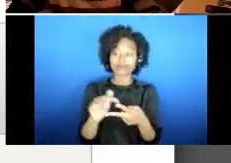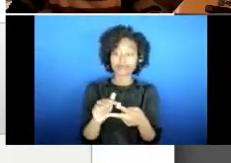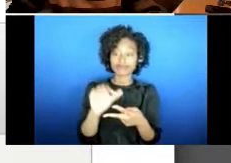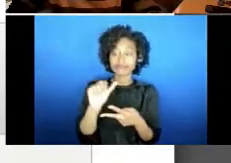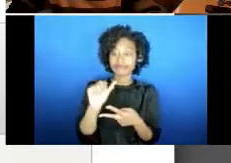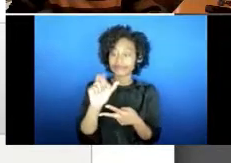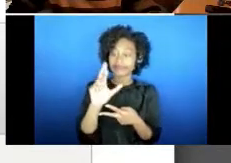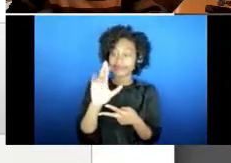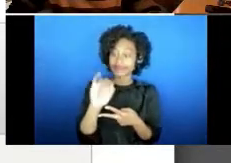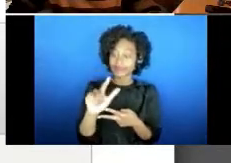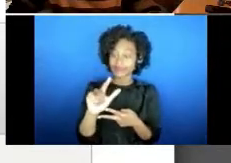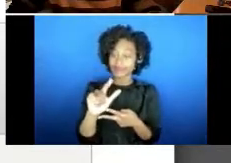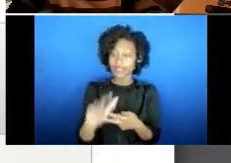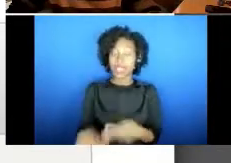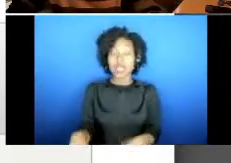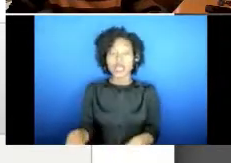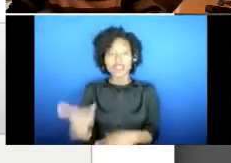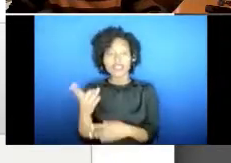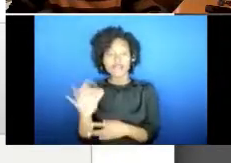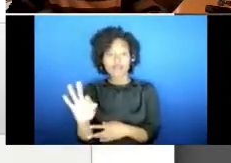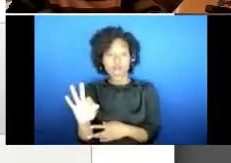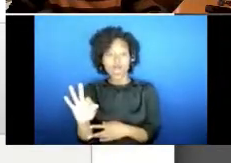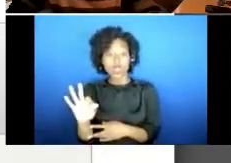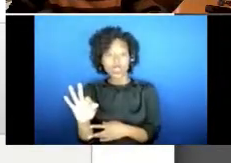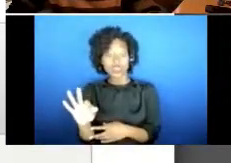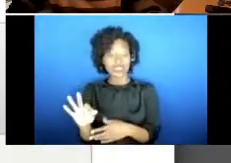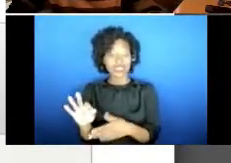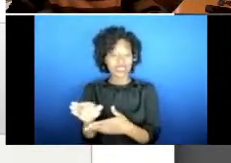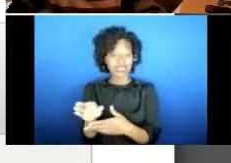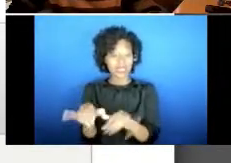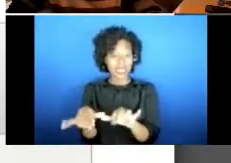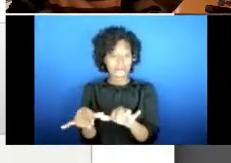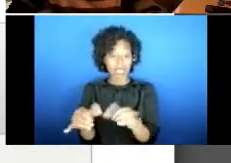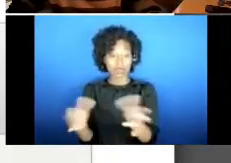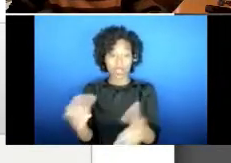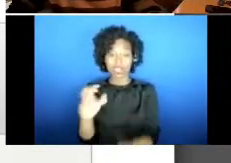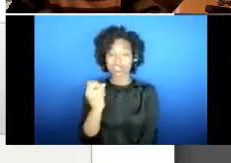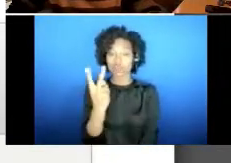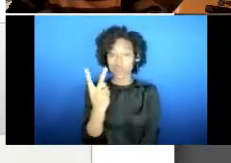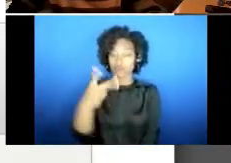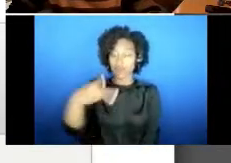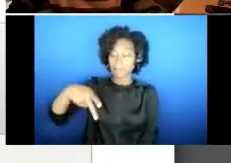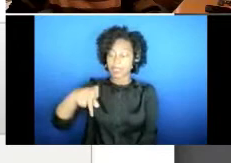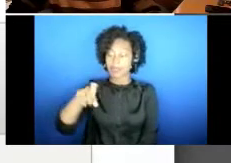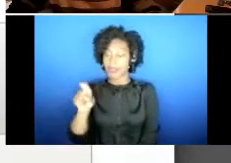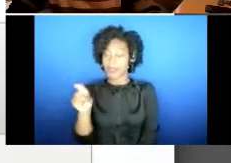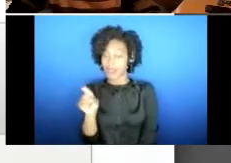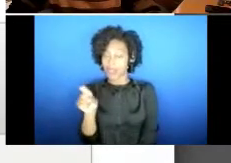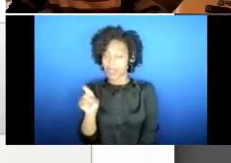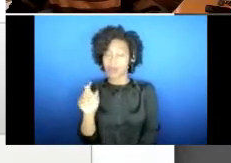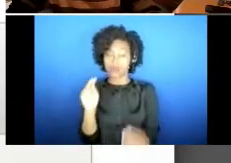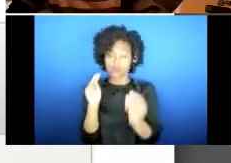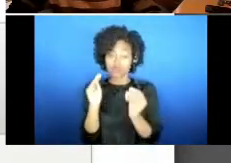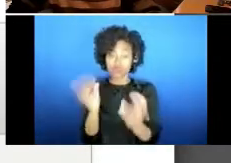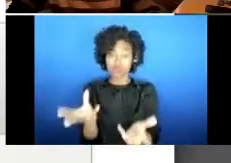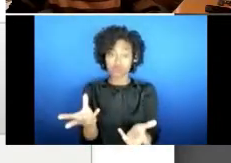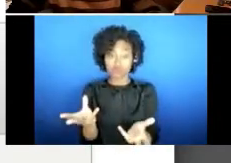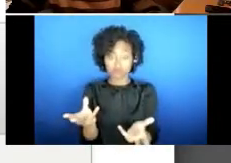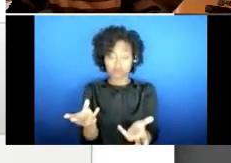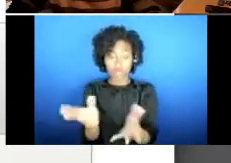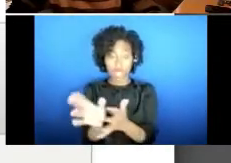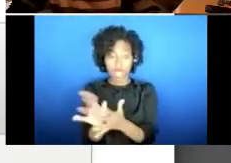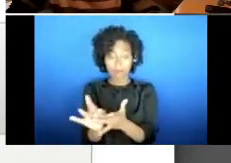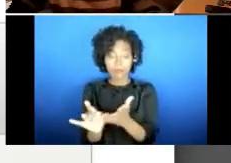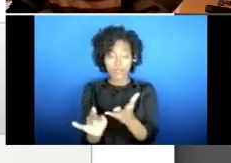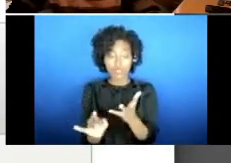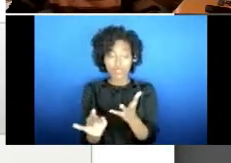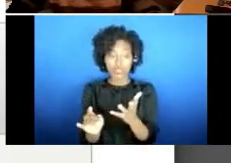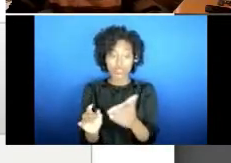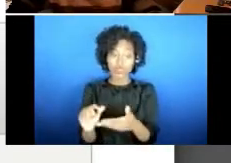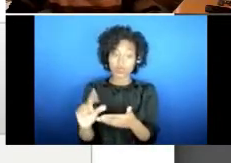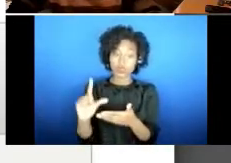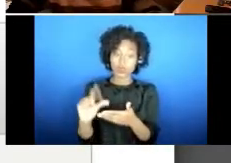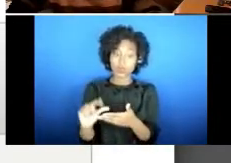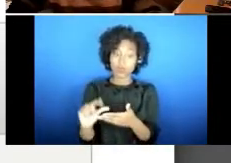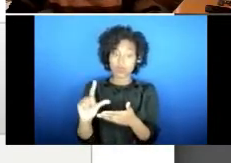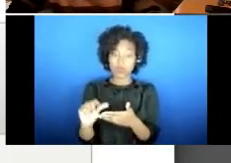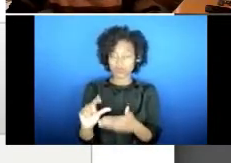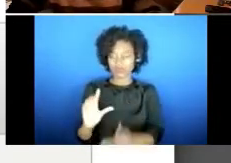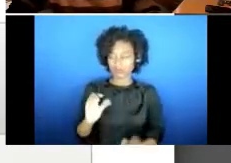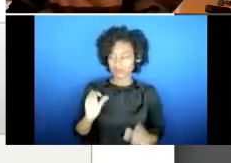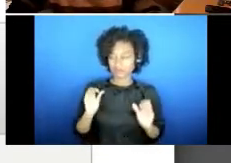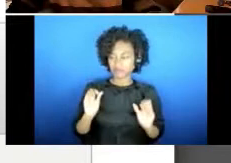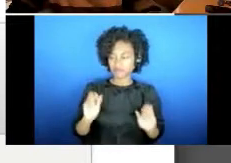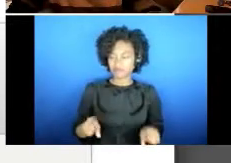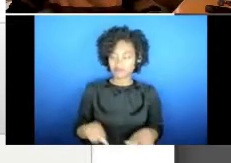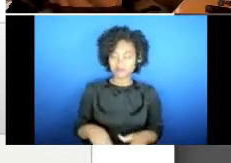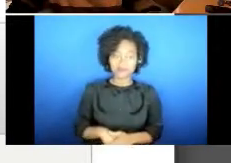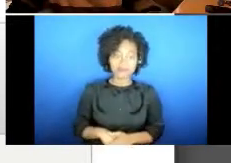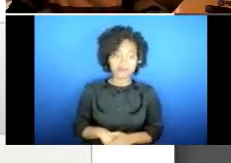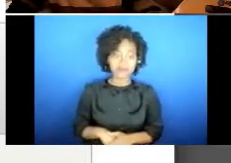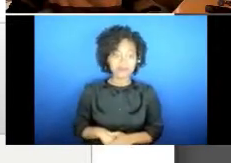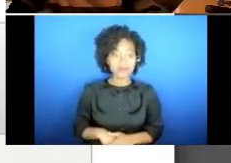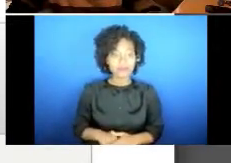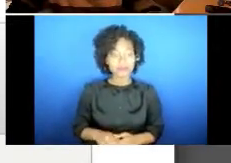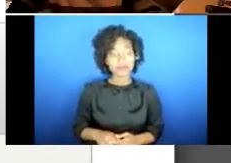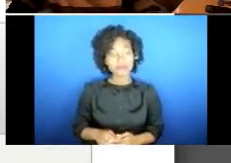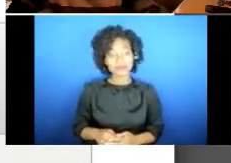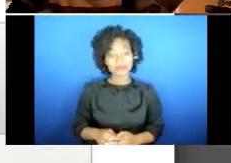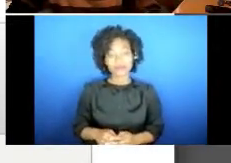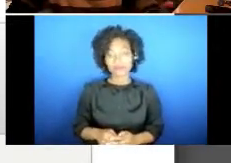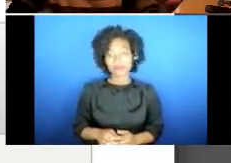size is 12 PX. You have options there to increase the font size. Now, there are- by default